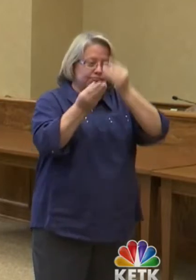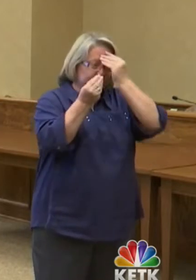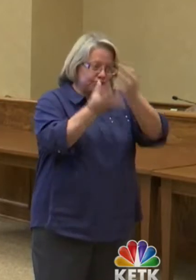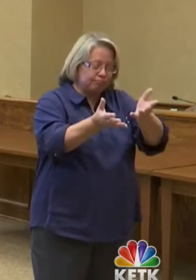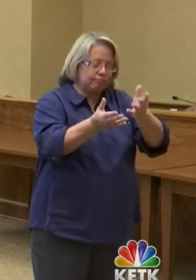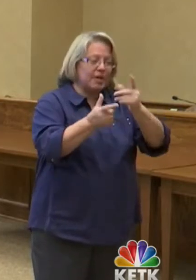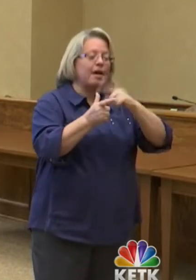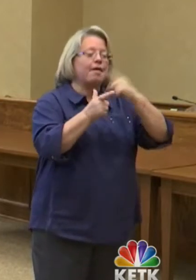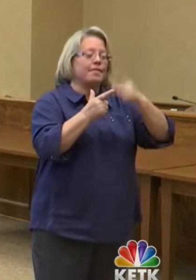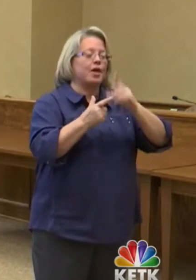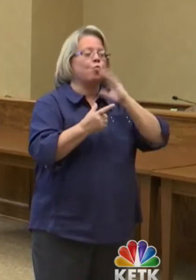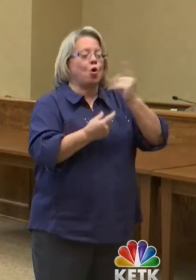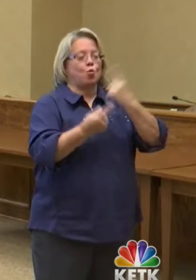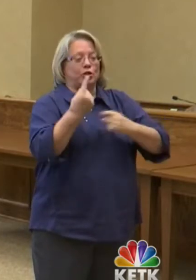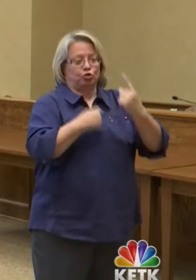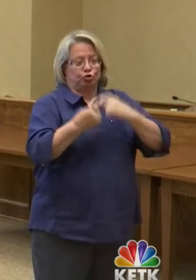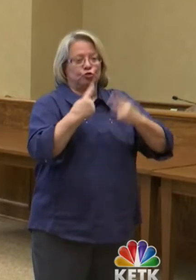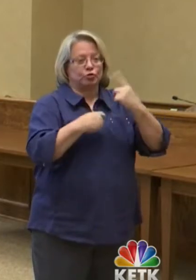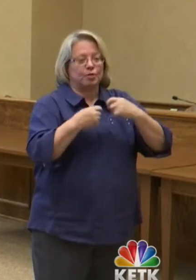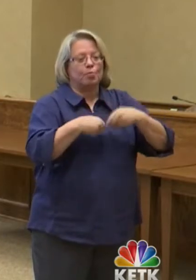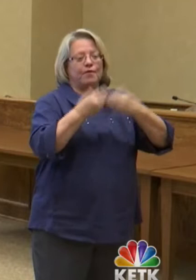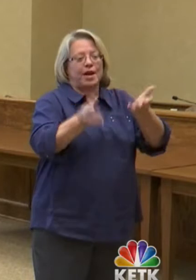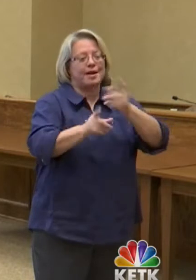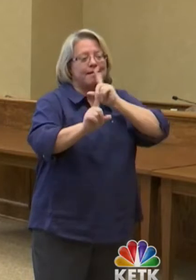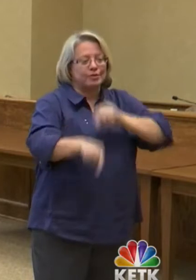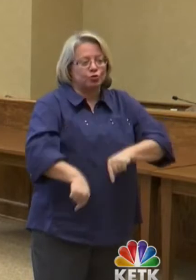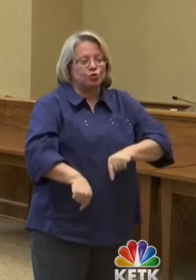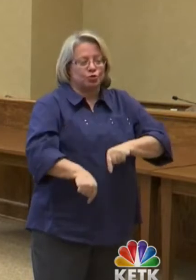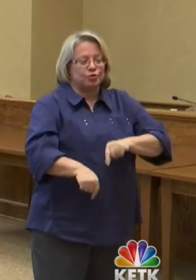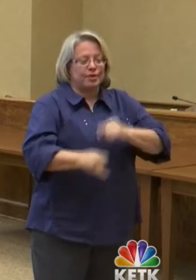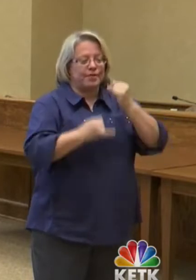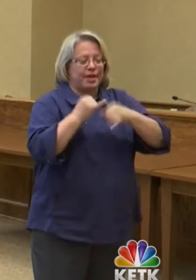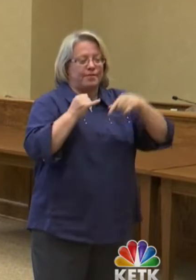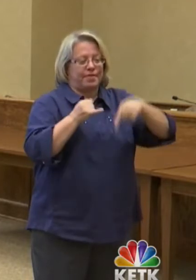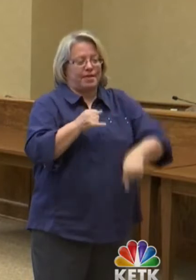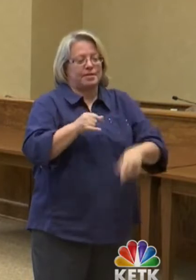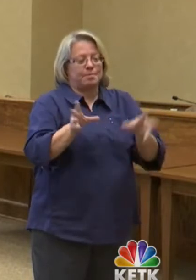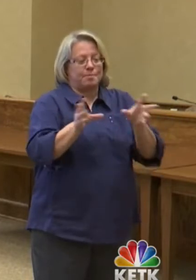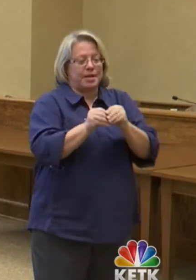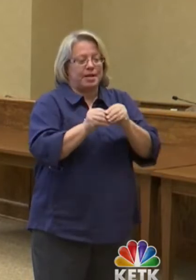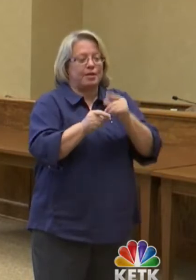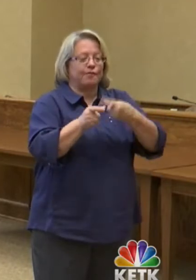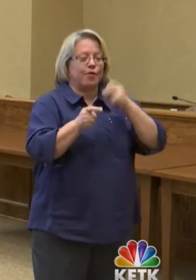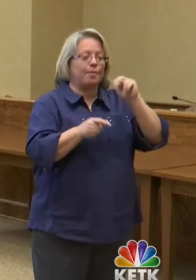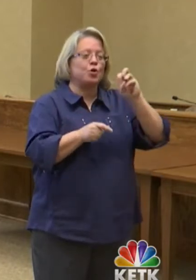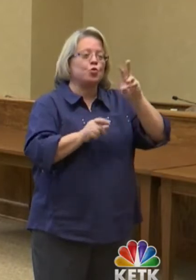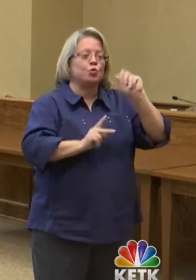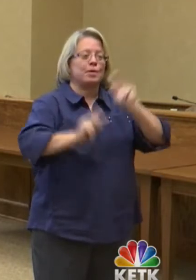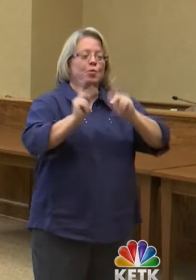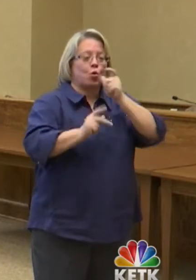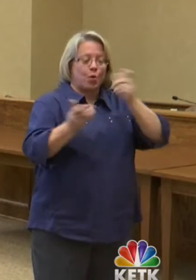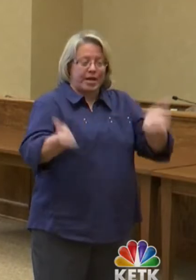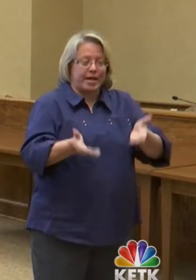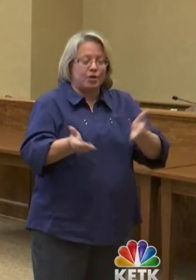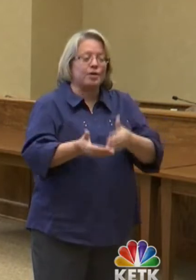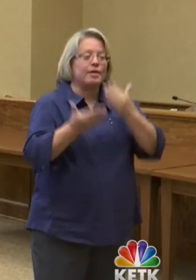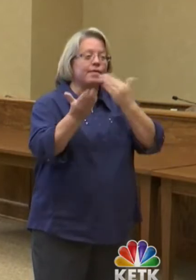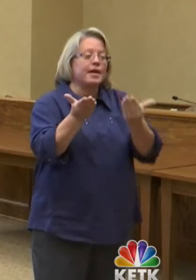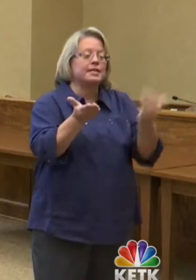AN EXECUTIVE DIRECTOR OF HISPANIC BUSINESS ALLIANCE. HAD A FEW MINUTES TO PRESENT A